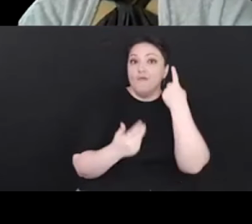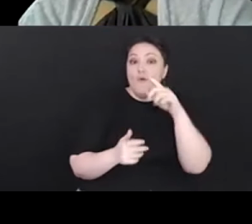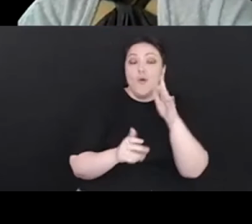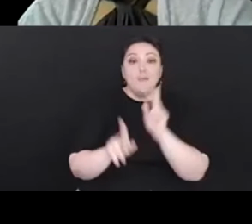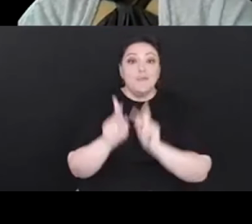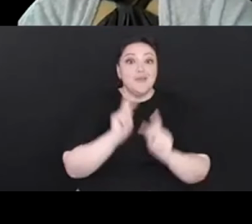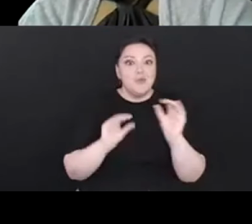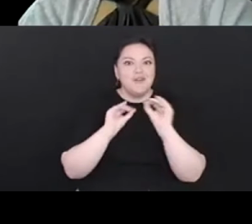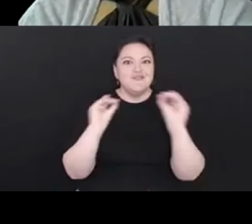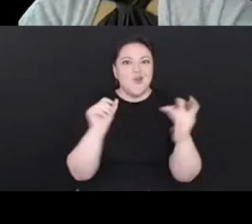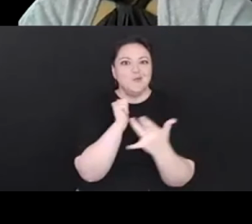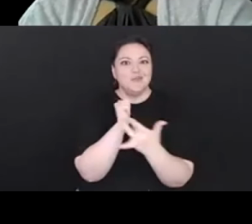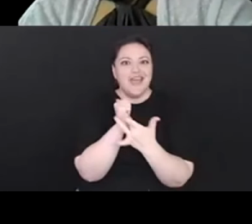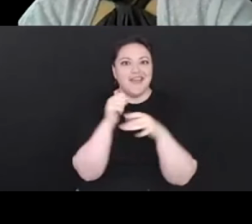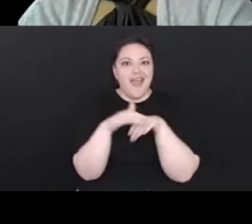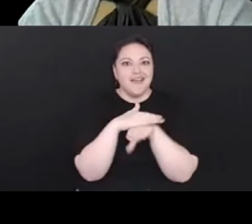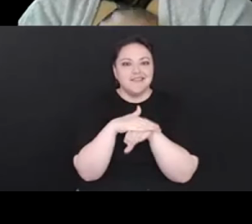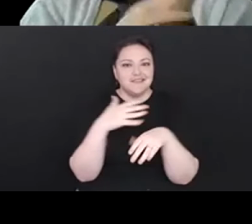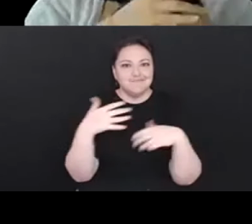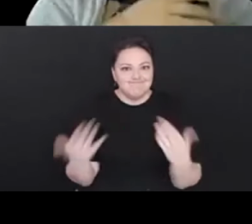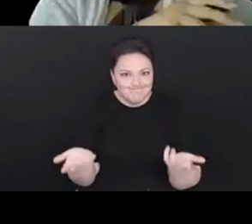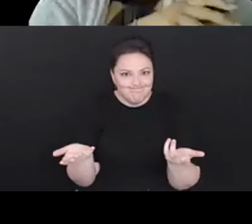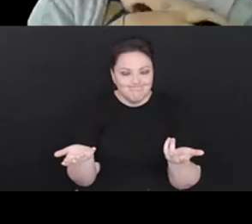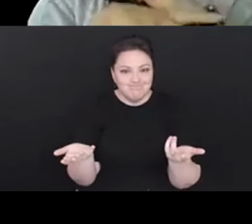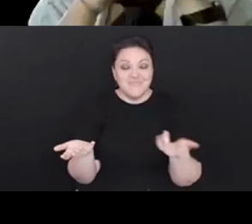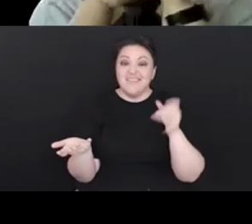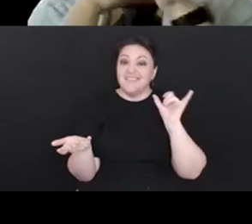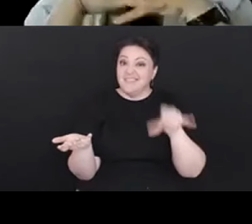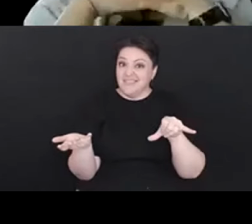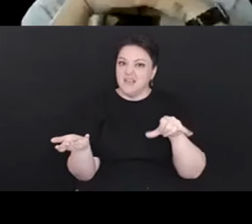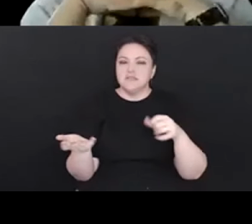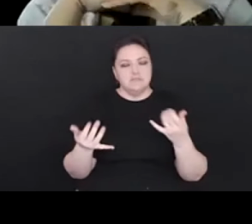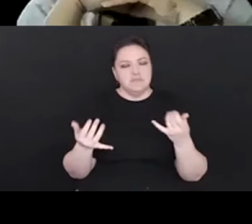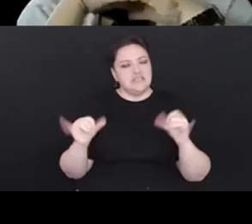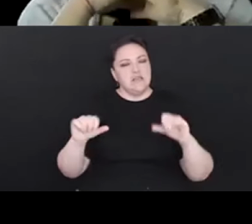think that this is something that, um,-we still have to continue to fight for. Um, just